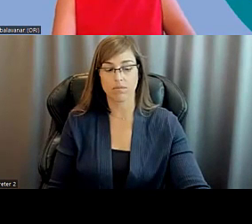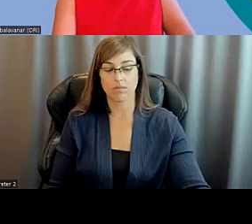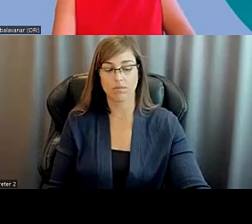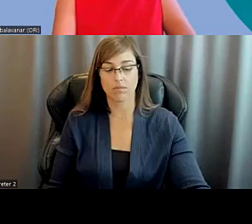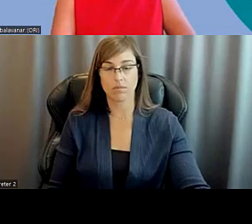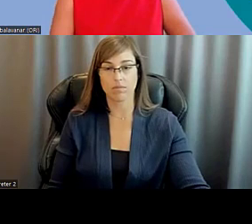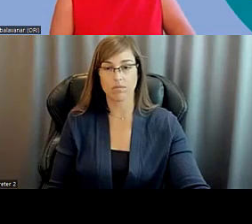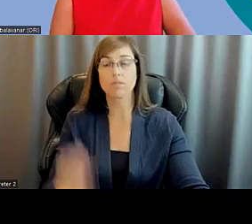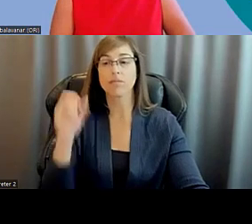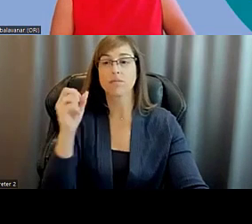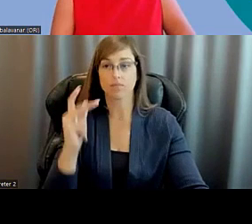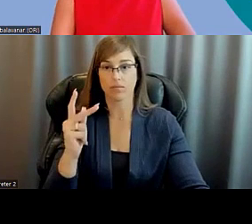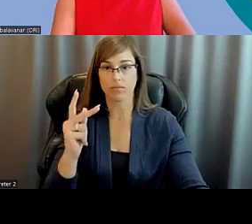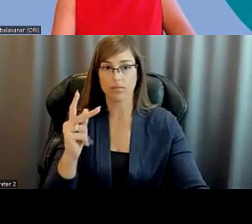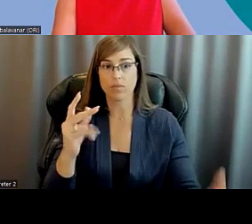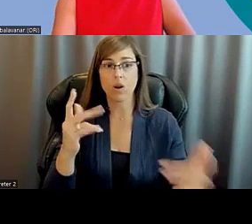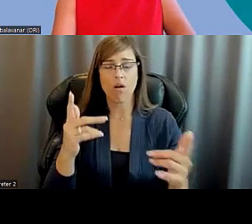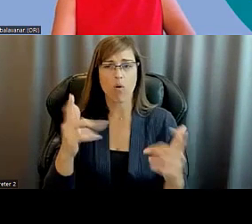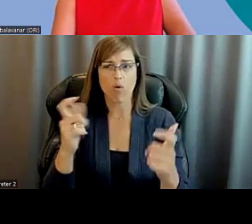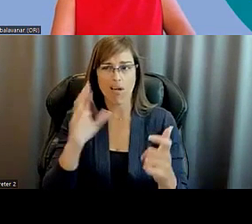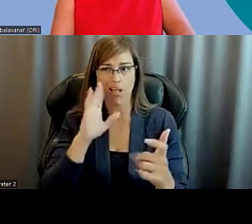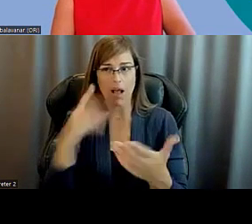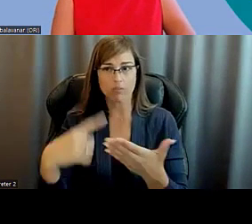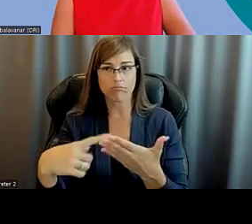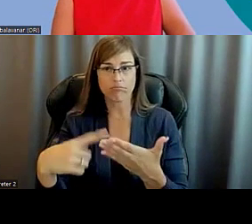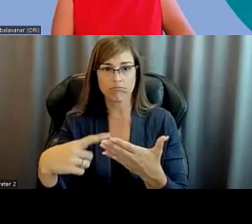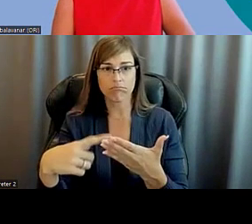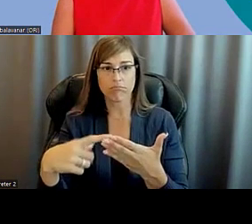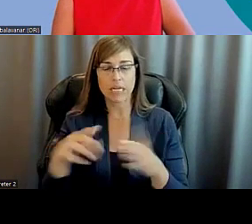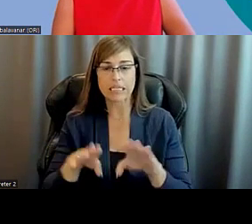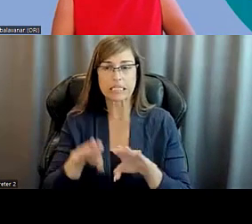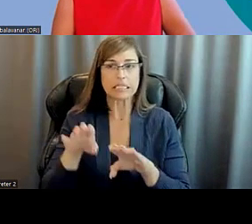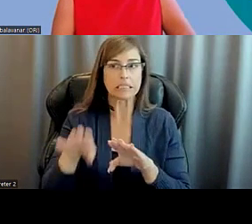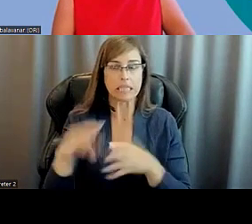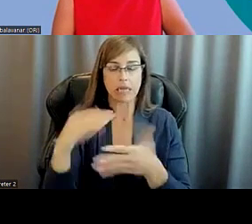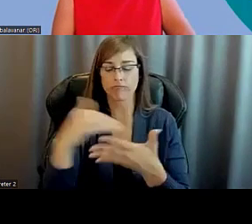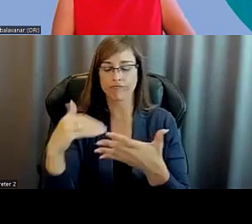Okay. I'll quickly go through the steps in research-misconduct proceedings,